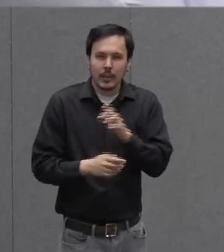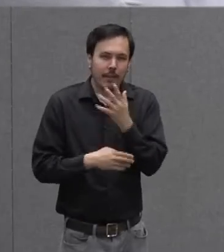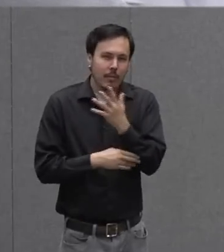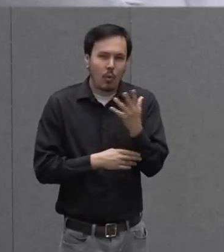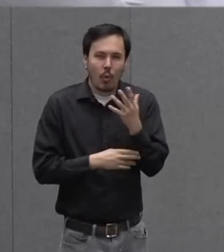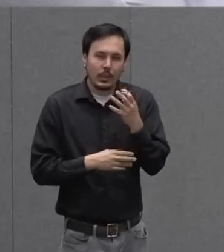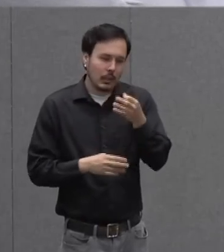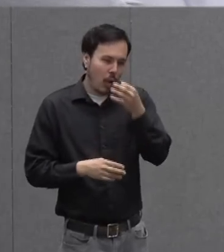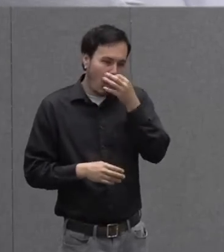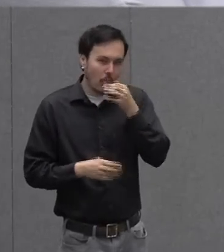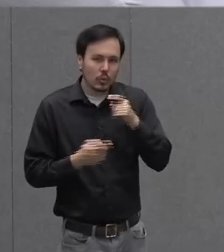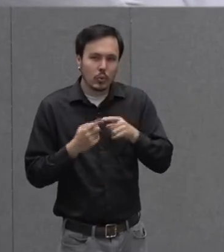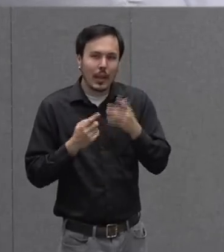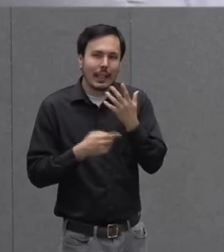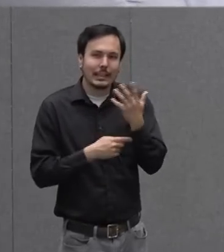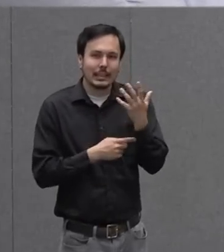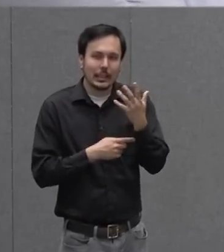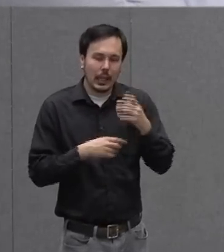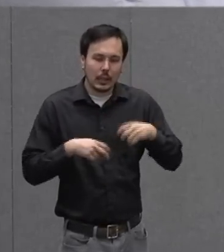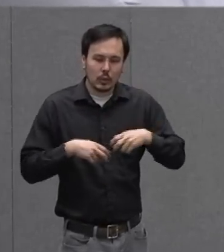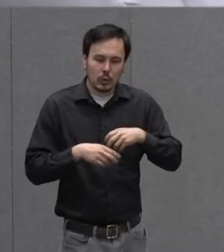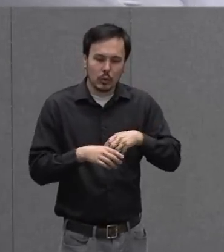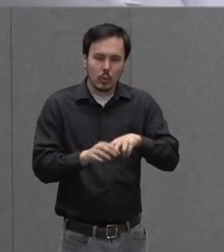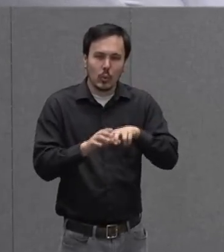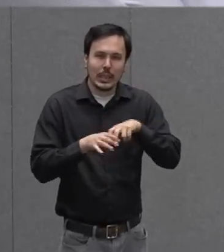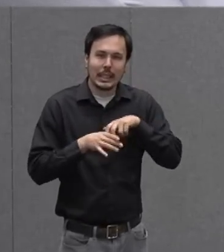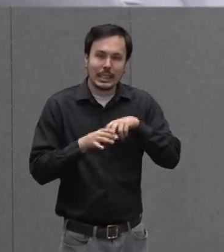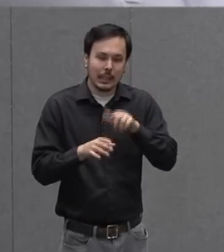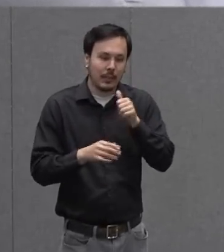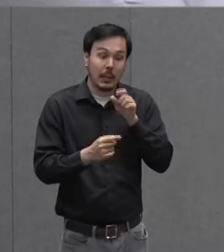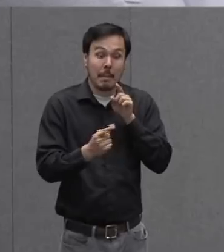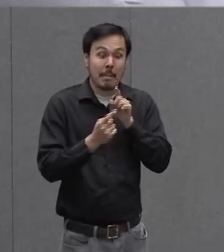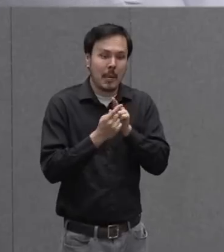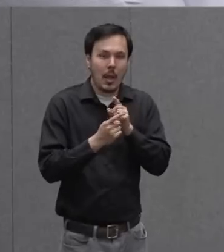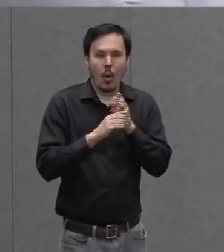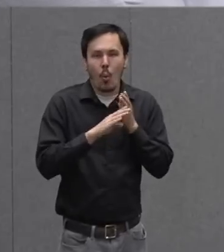who hung on a rope, holding a giant's underwear.